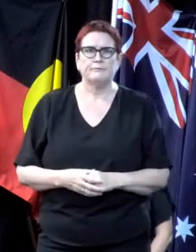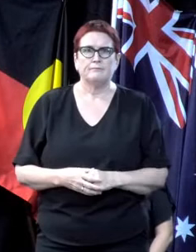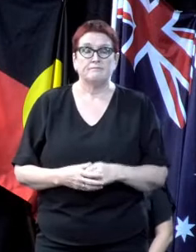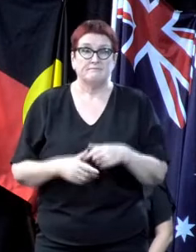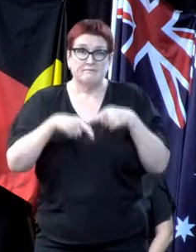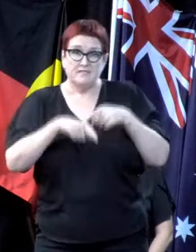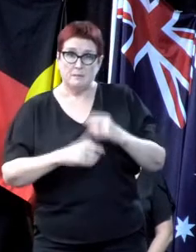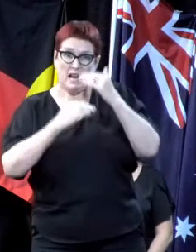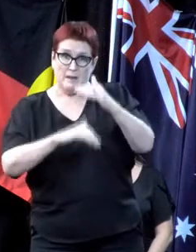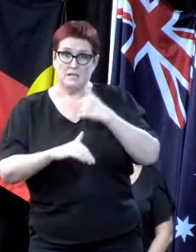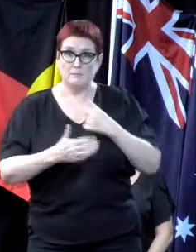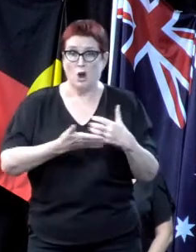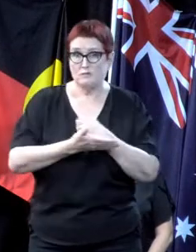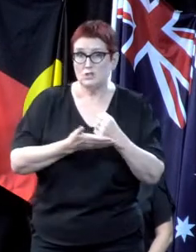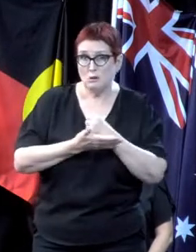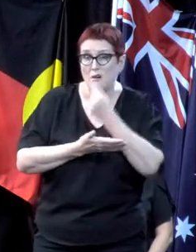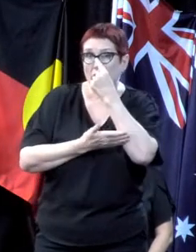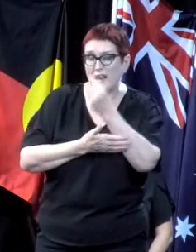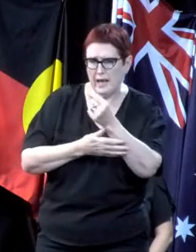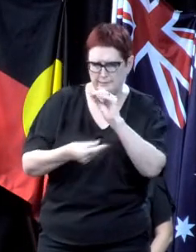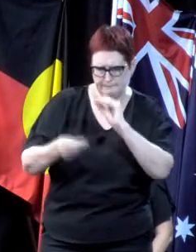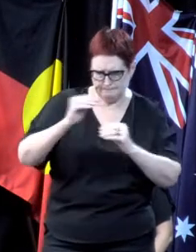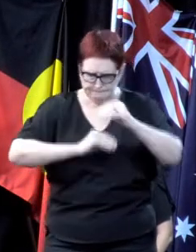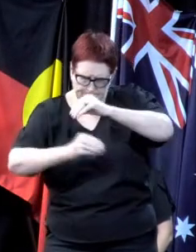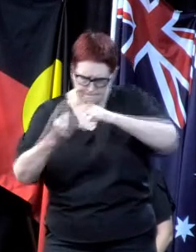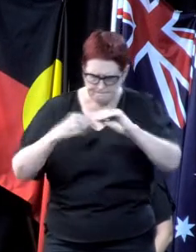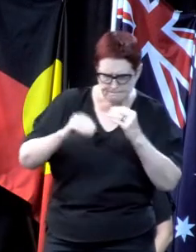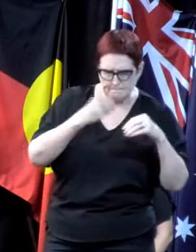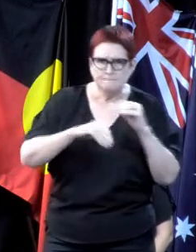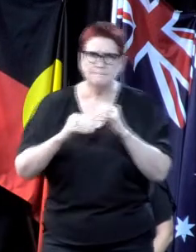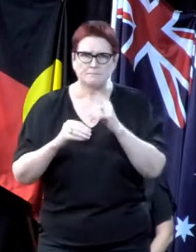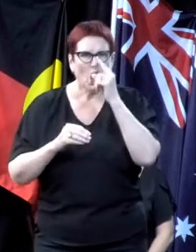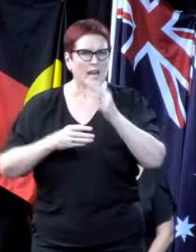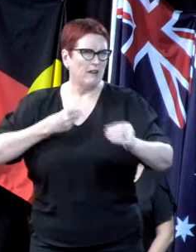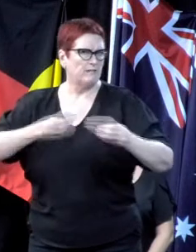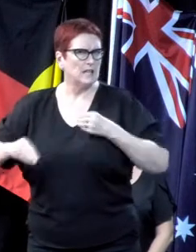manipulate and manoeuvre, be flexible and use my resourcing to target the